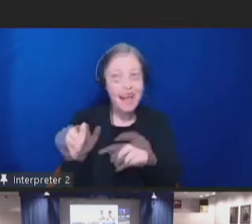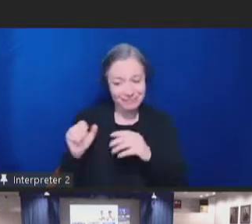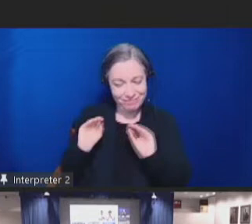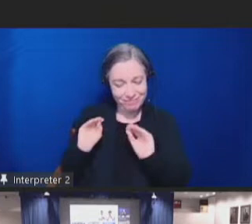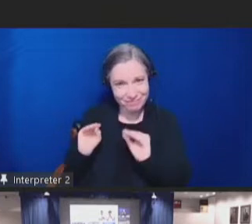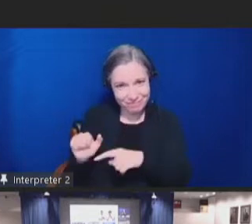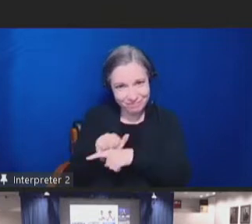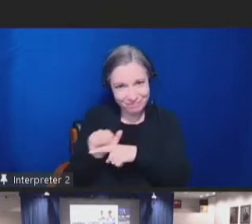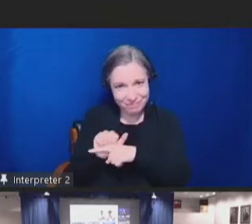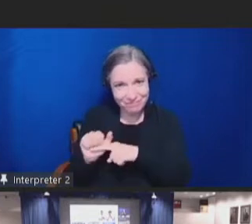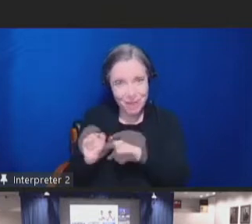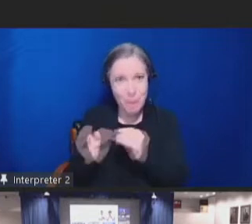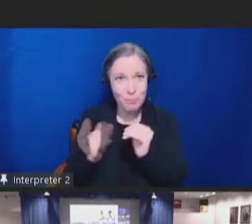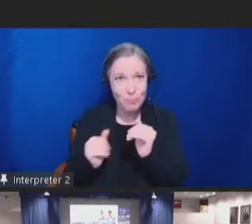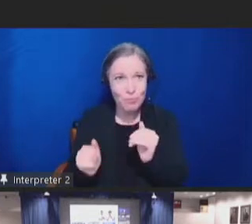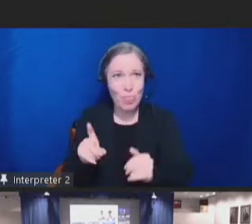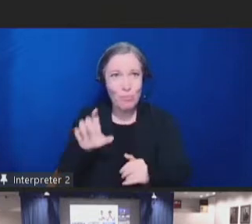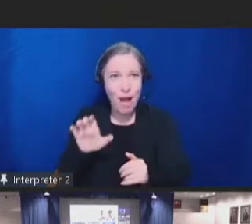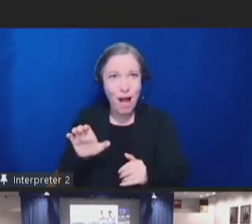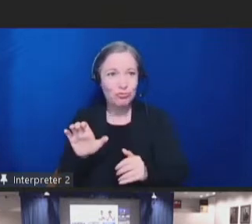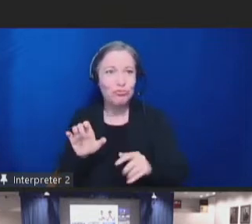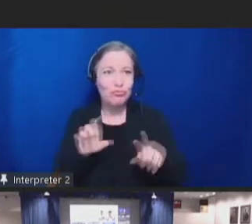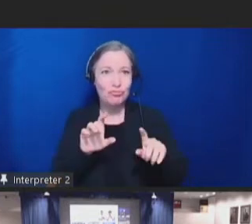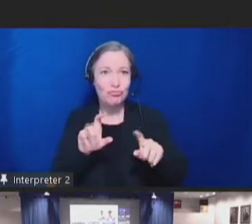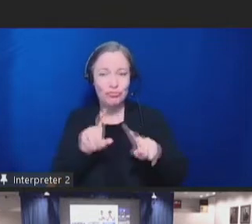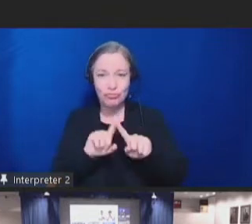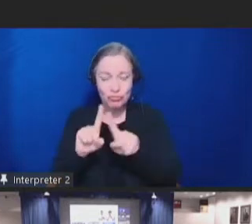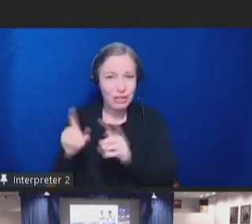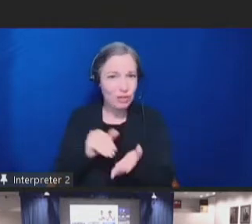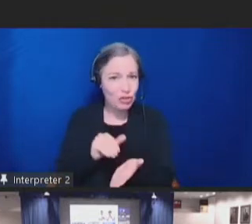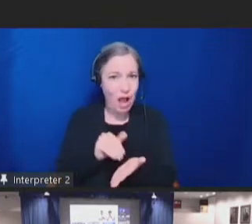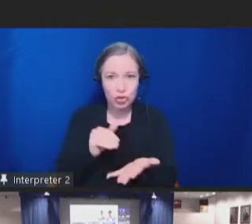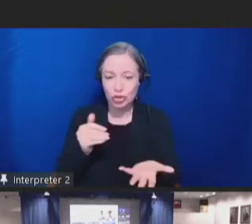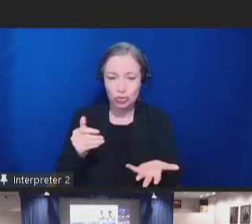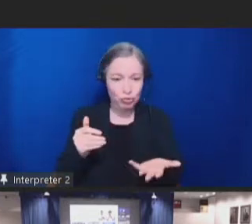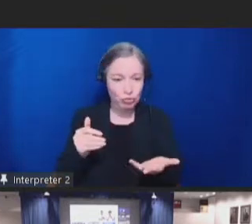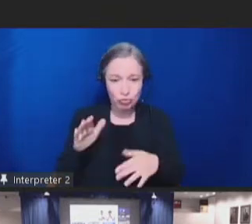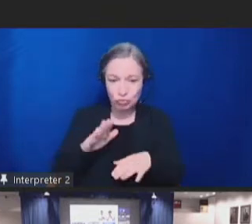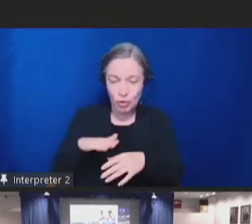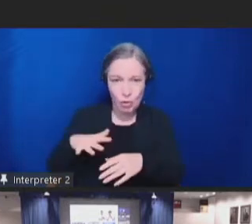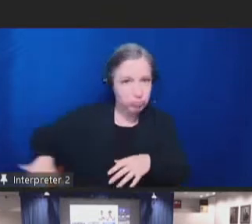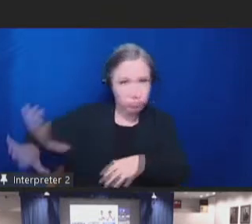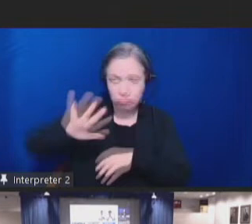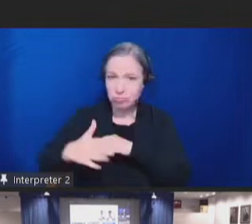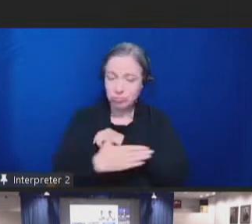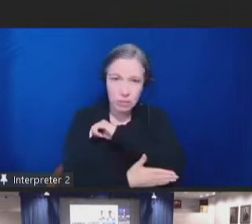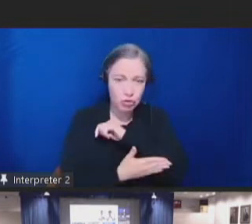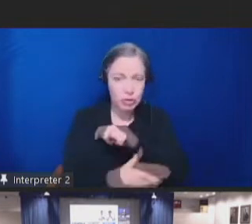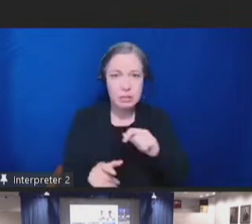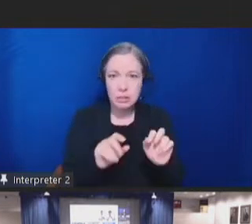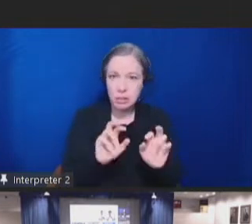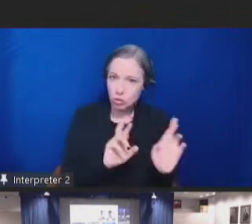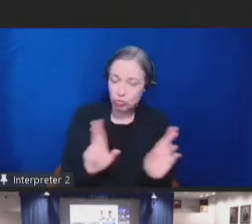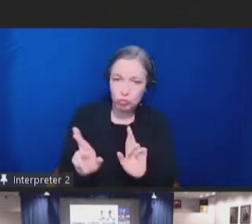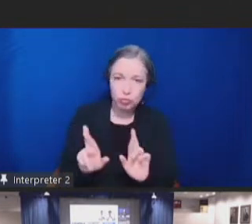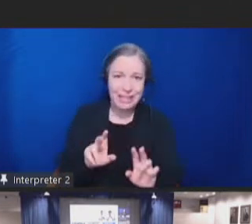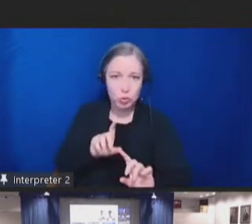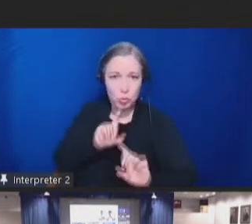across the country. Specifically, to answer FAQs about COVID-19 vaccines and to dispel emerging